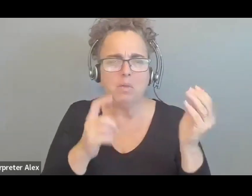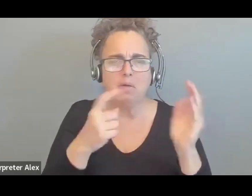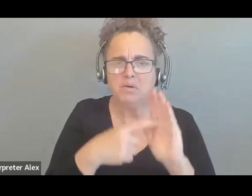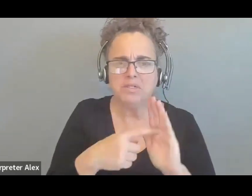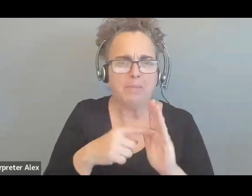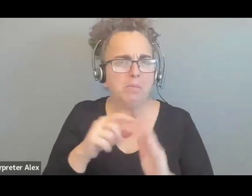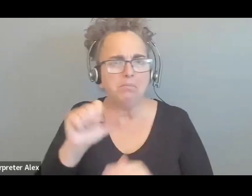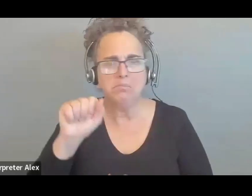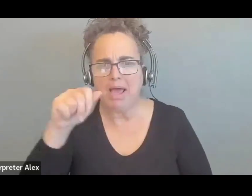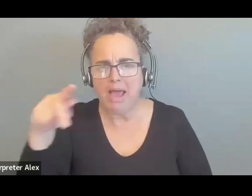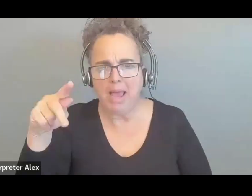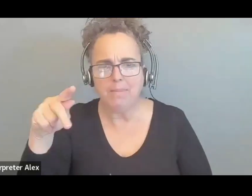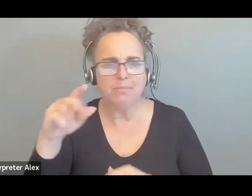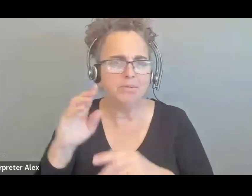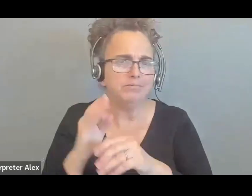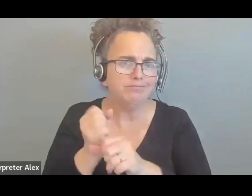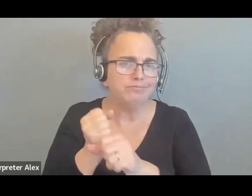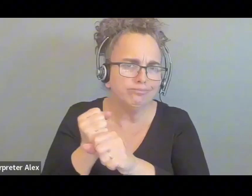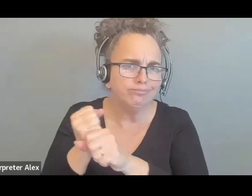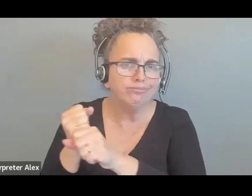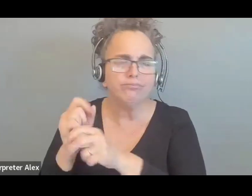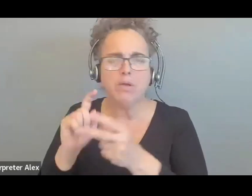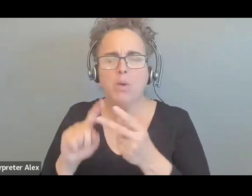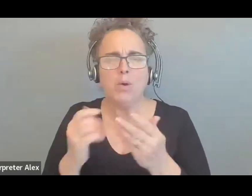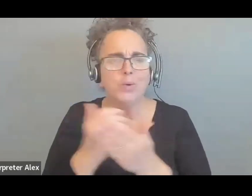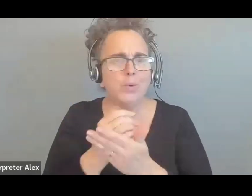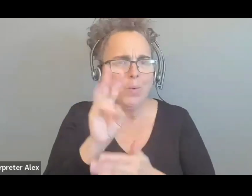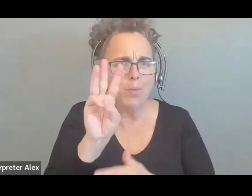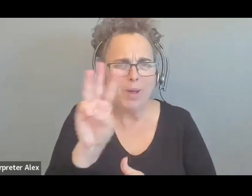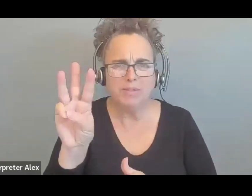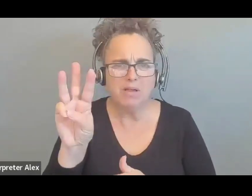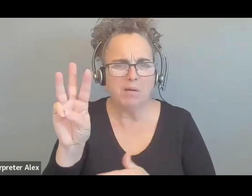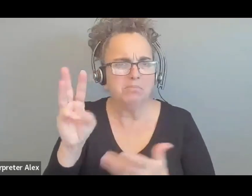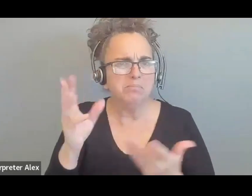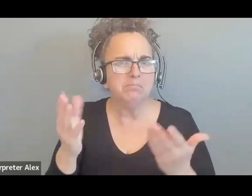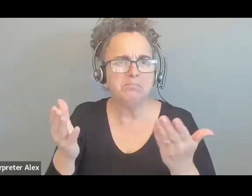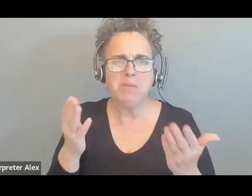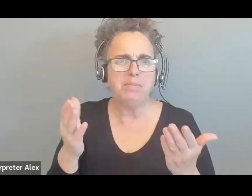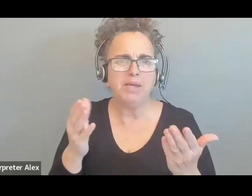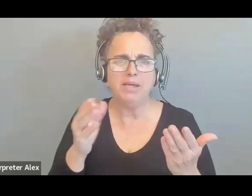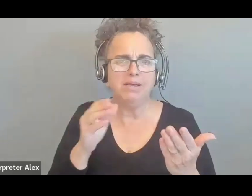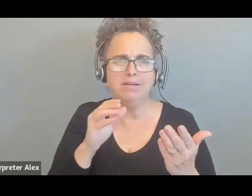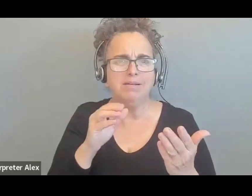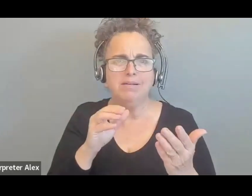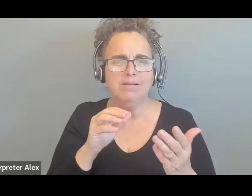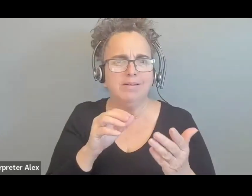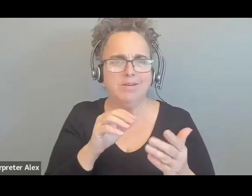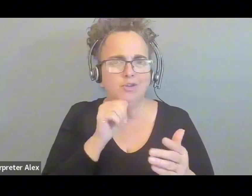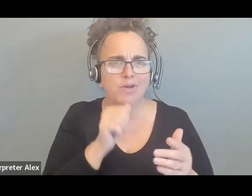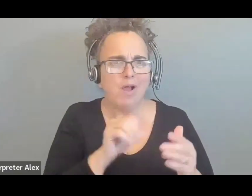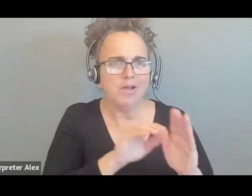or a new website. It may not even be launching some beta version in an app store.